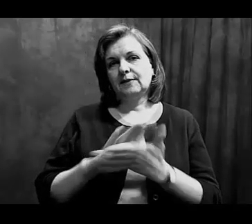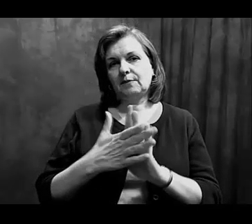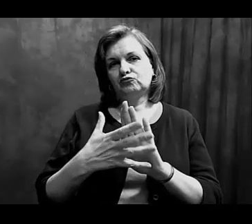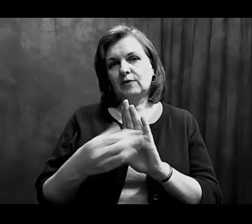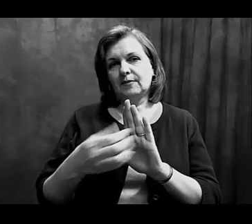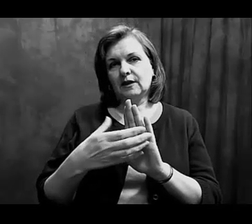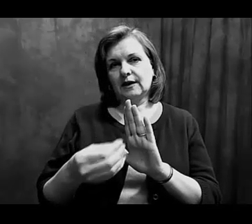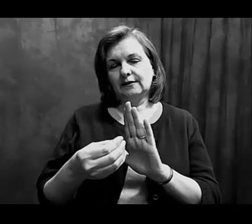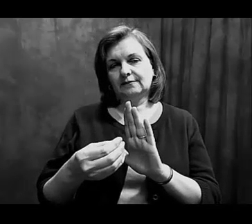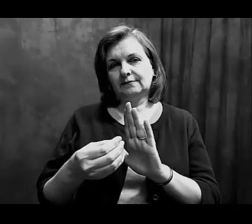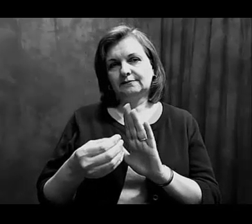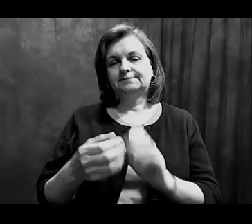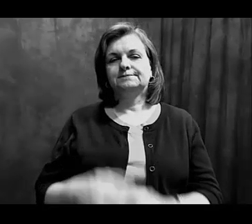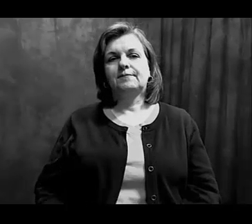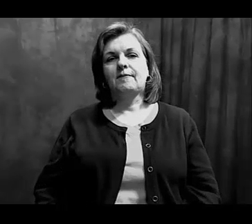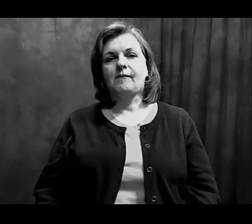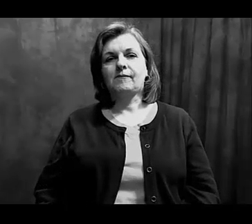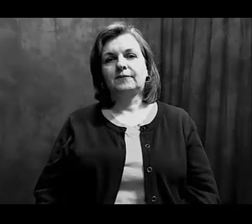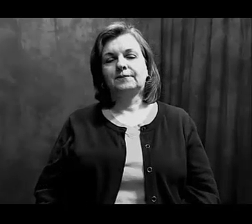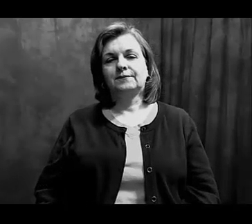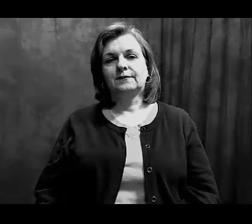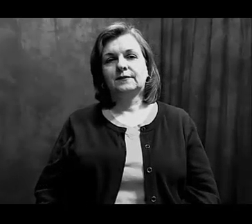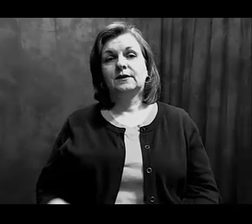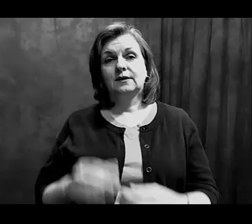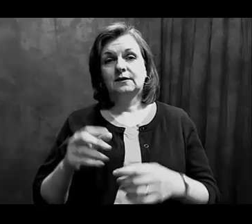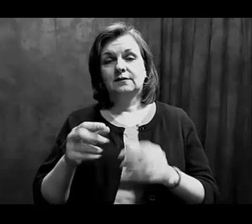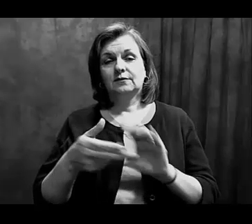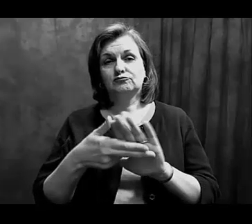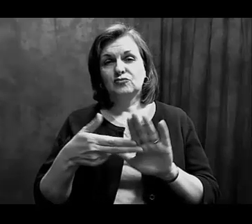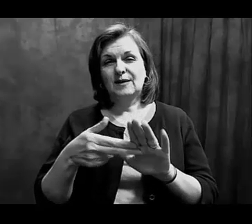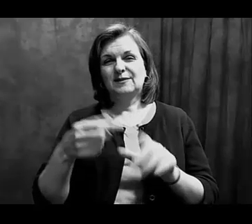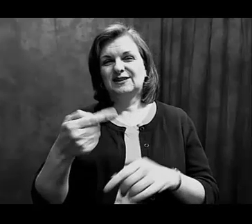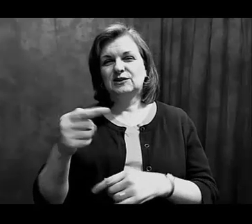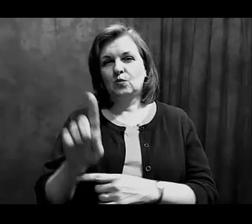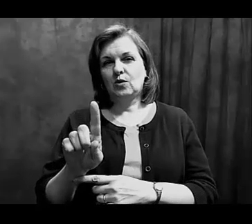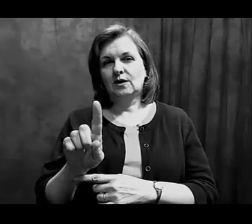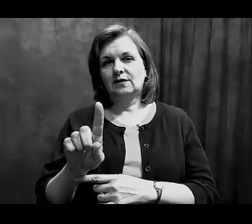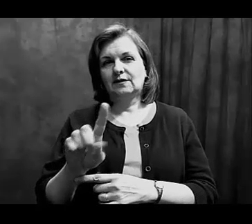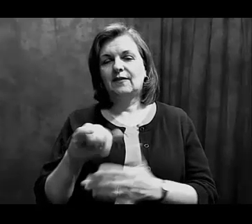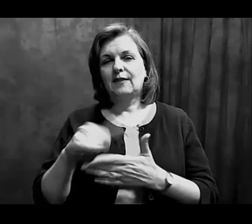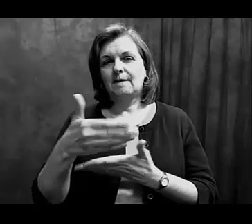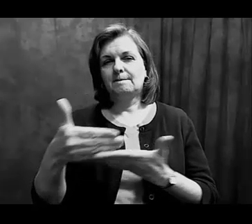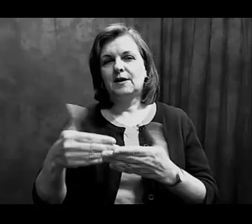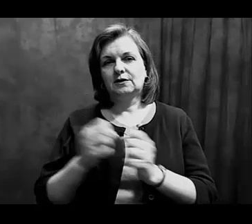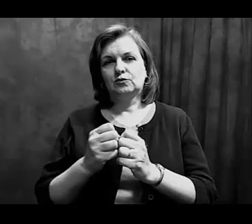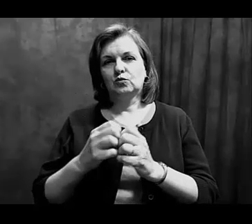occurring in this phase - G1 is growth